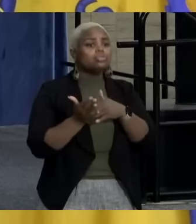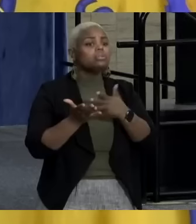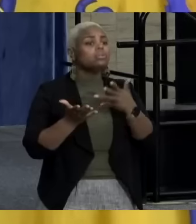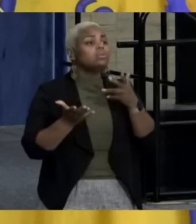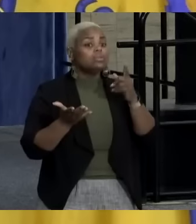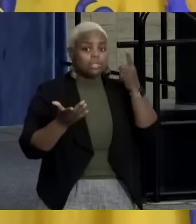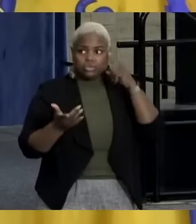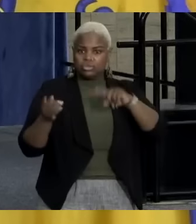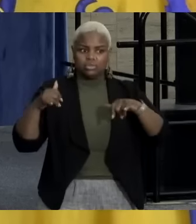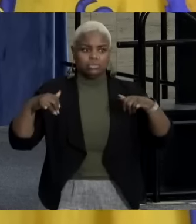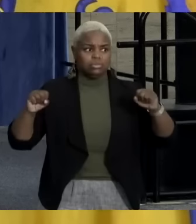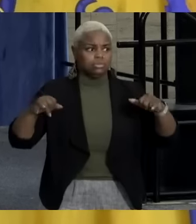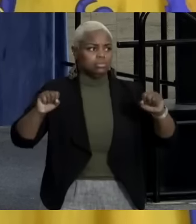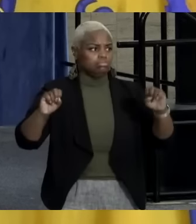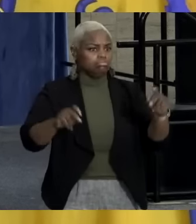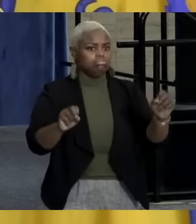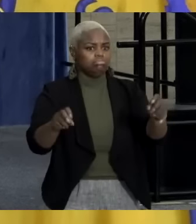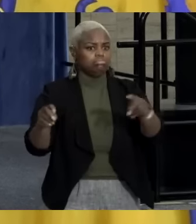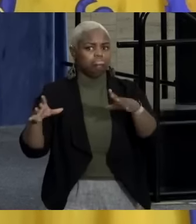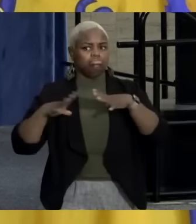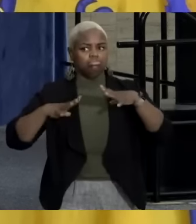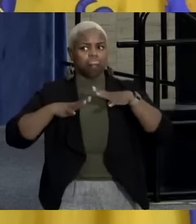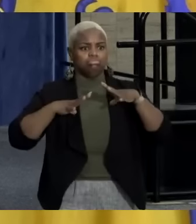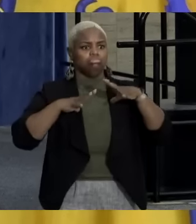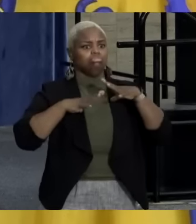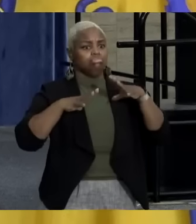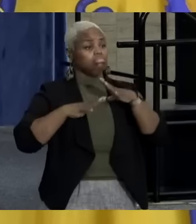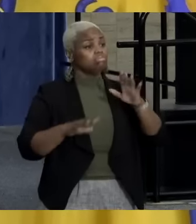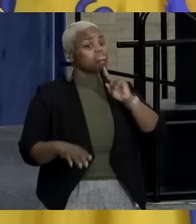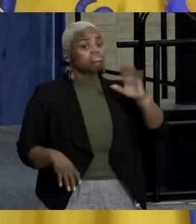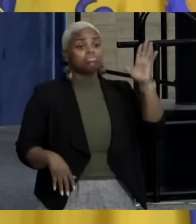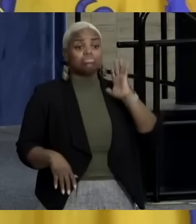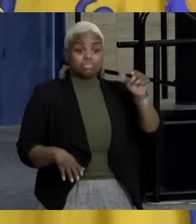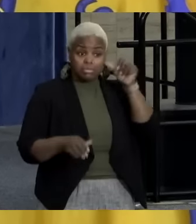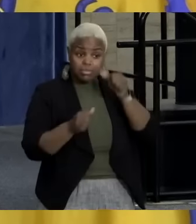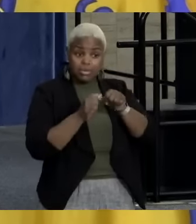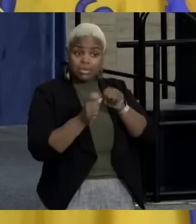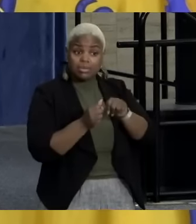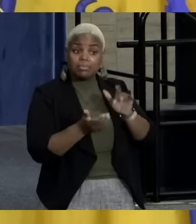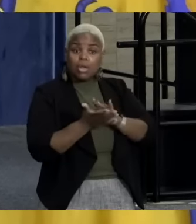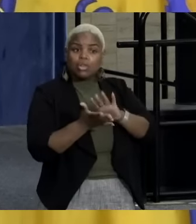medical groupthink that told us opioids were not addictive for 15 years, like the medical